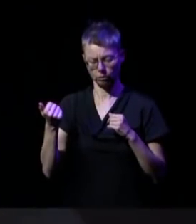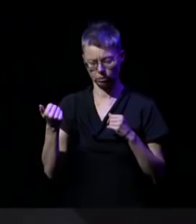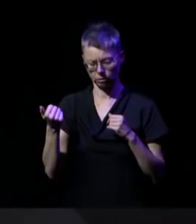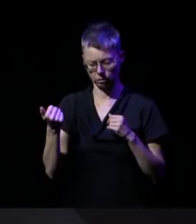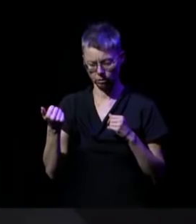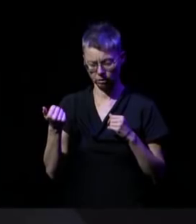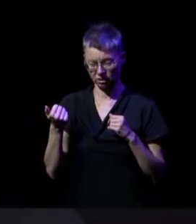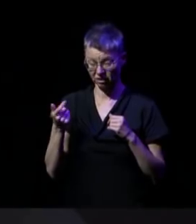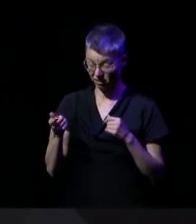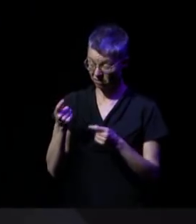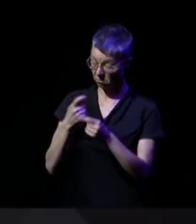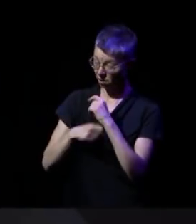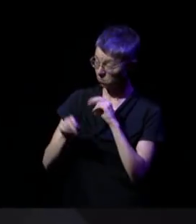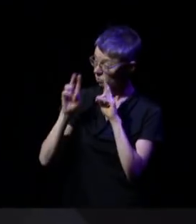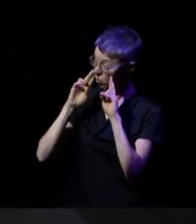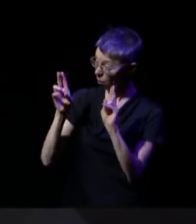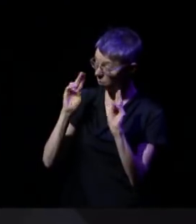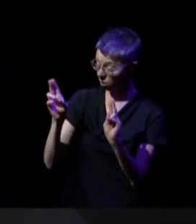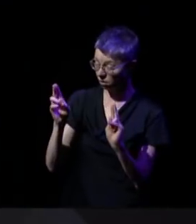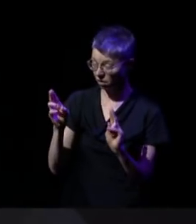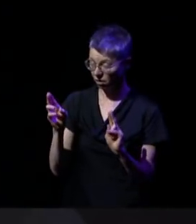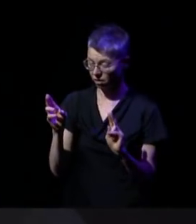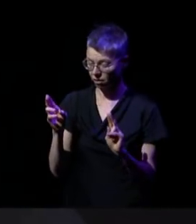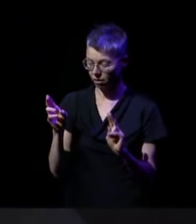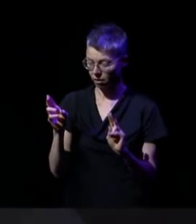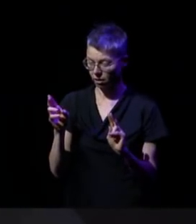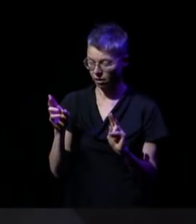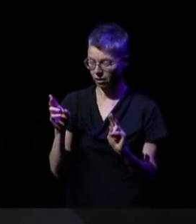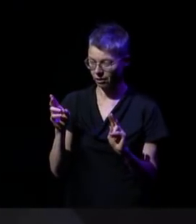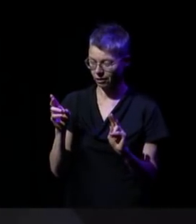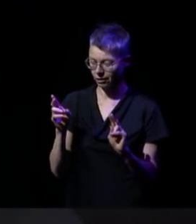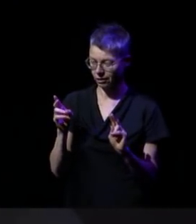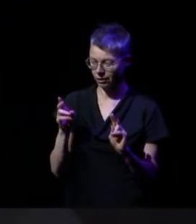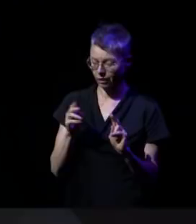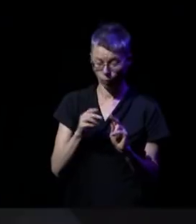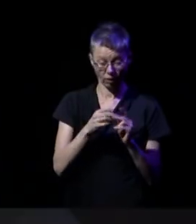to become the new norm, the new normative that we would lose a great thing indeed, you know.